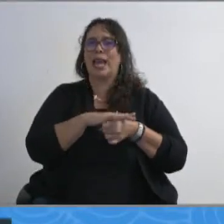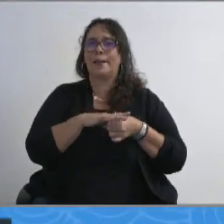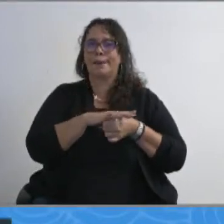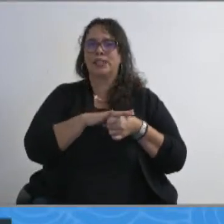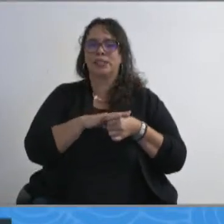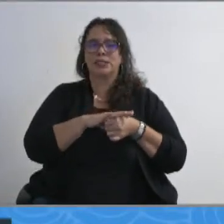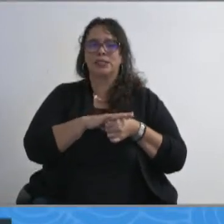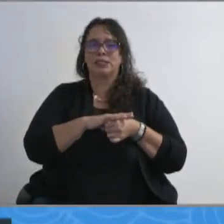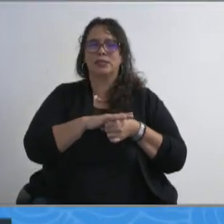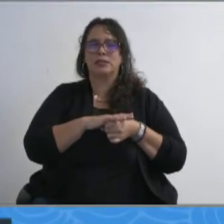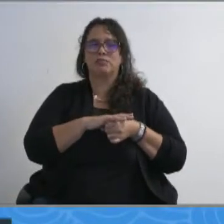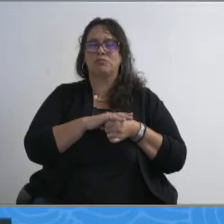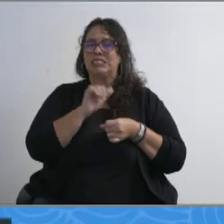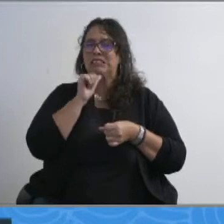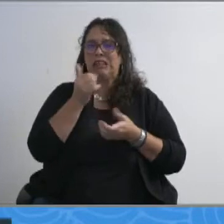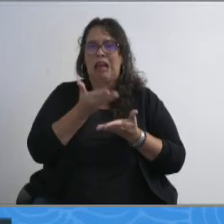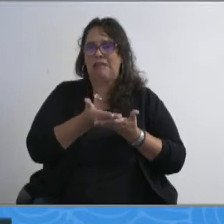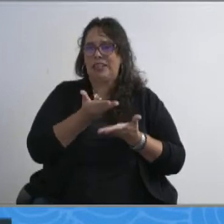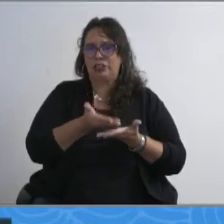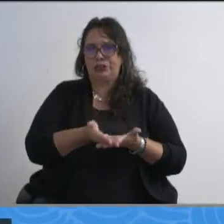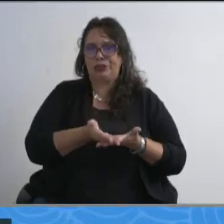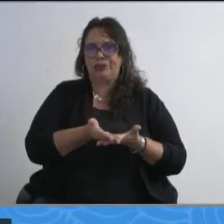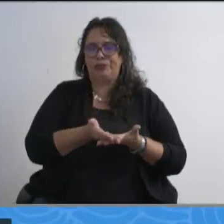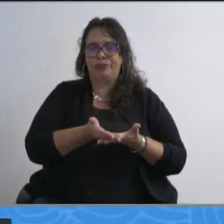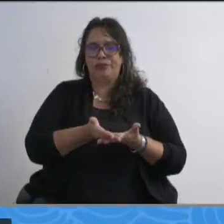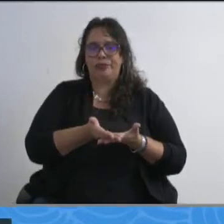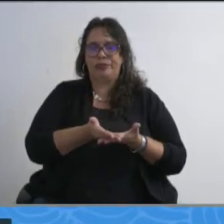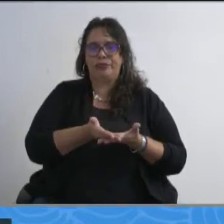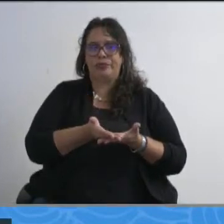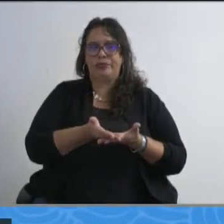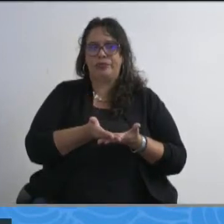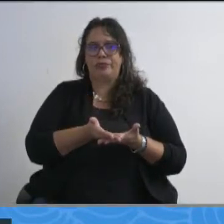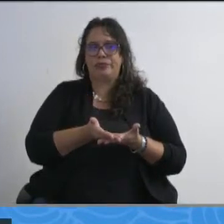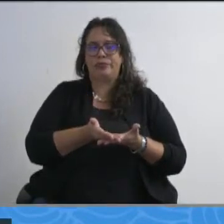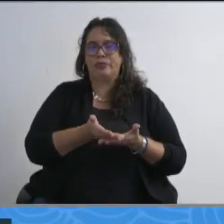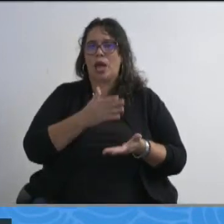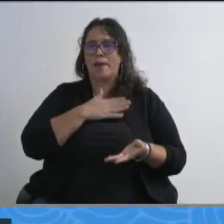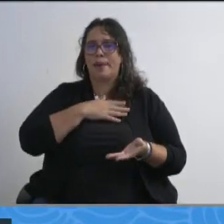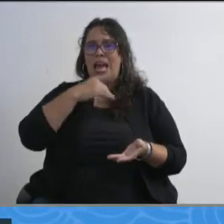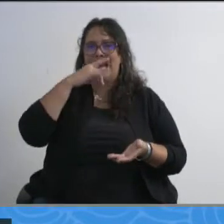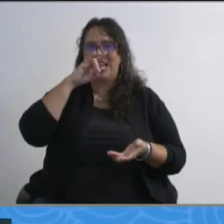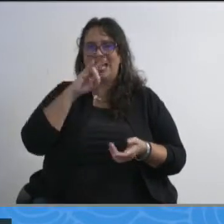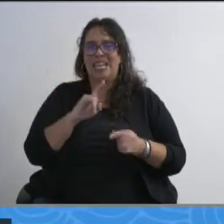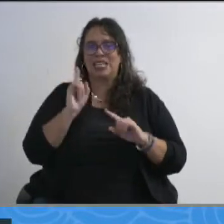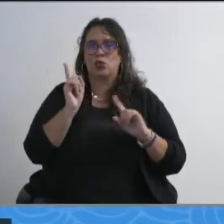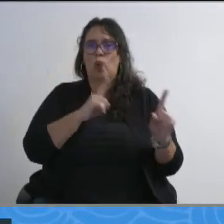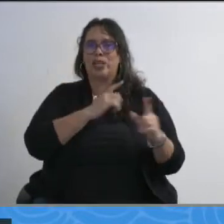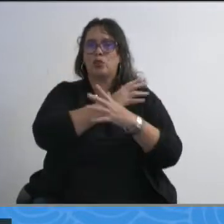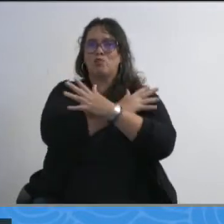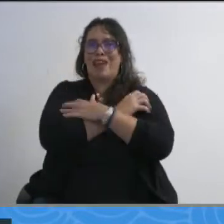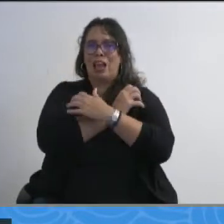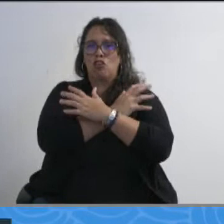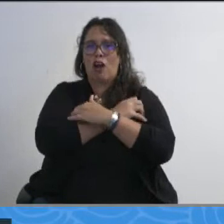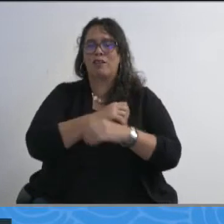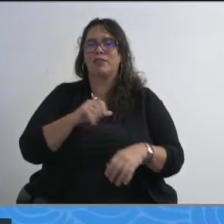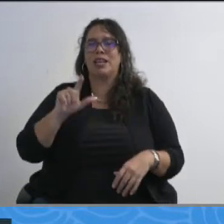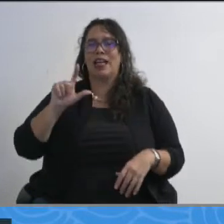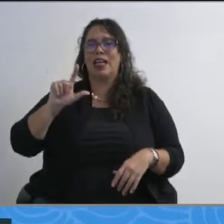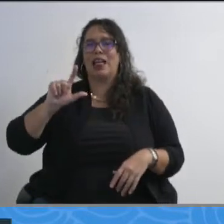And that's not a fact. That's not a fact. My kids have gone to Bancroft, Lakewood, and now, Cabrillo.